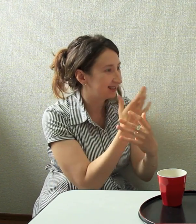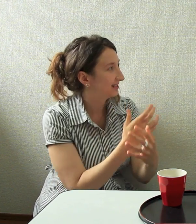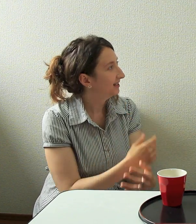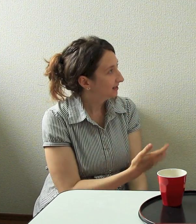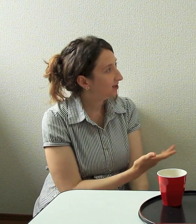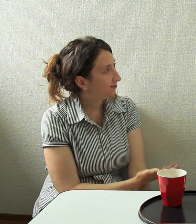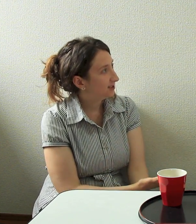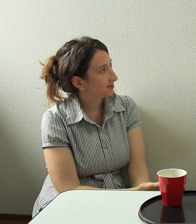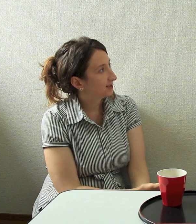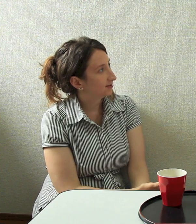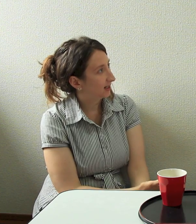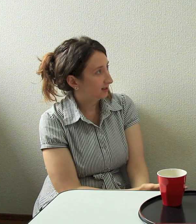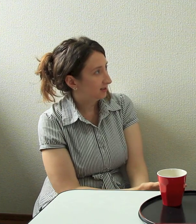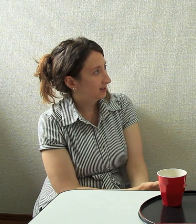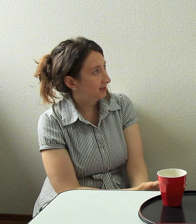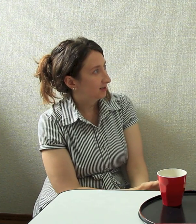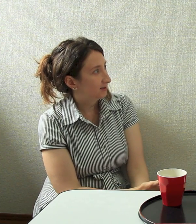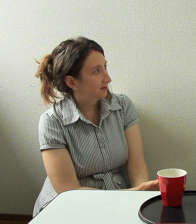You get physically tired?